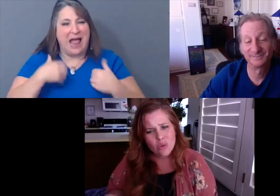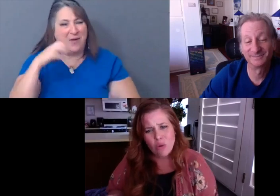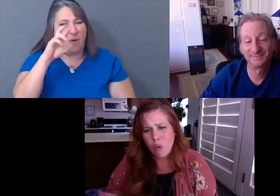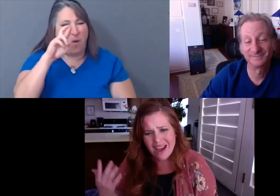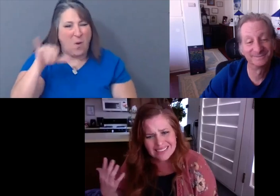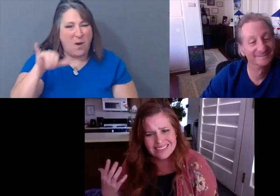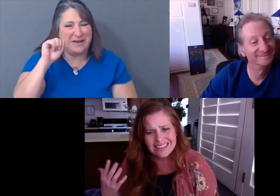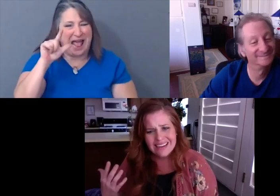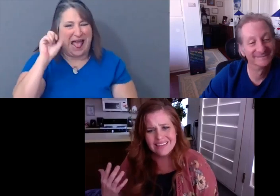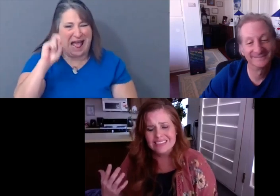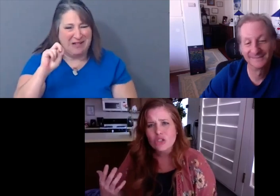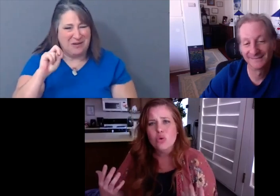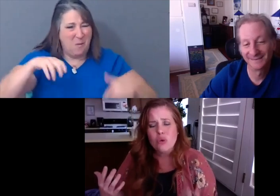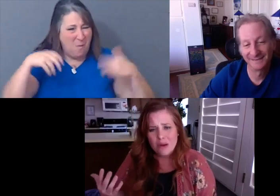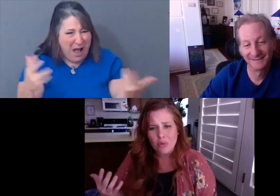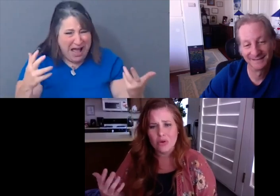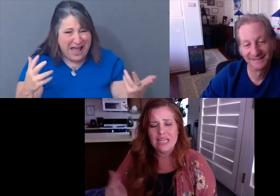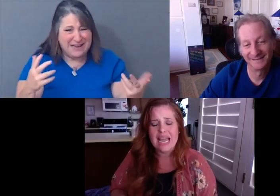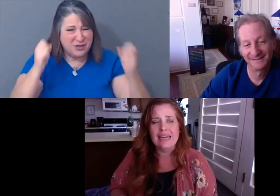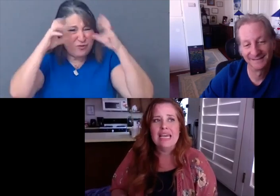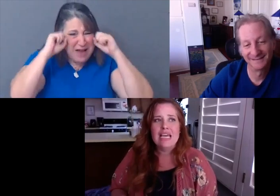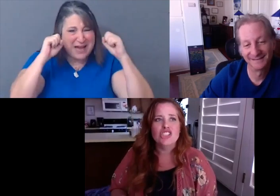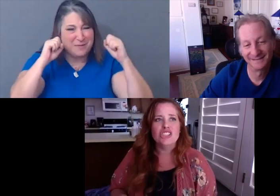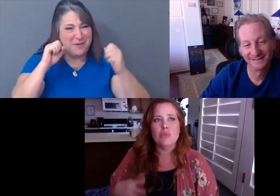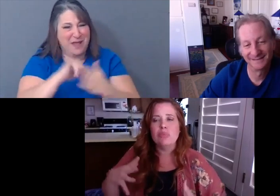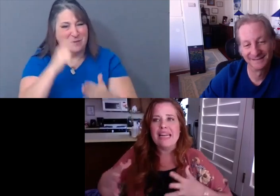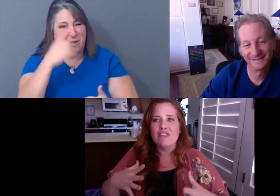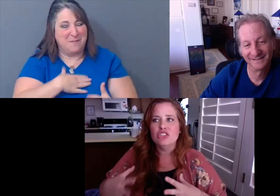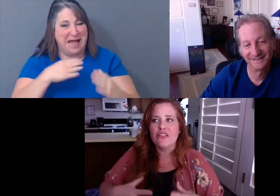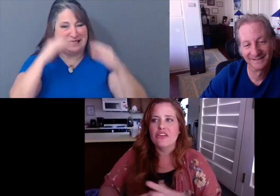What, that's incredible. And, just that we played off of each other,